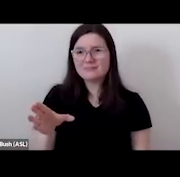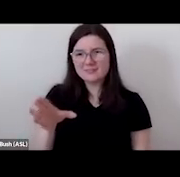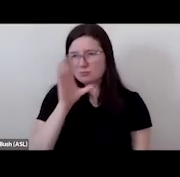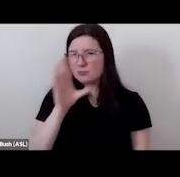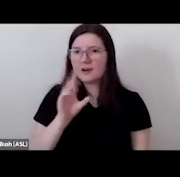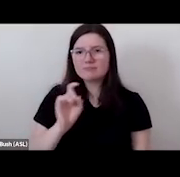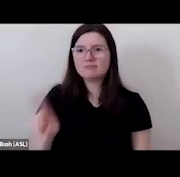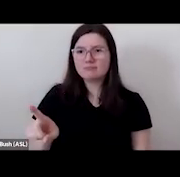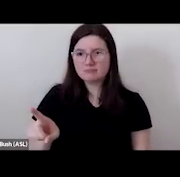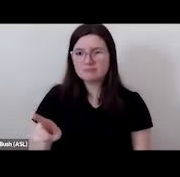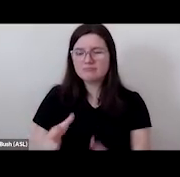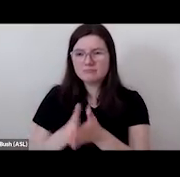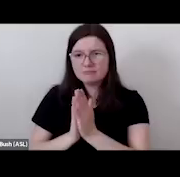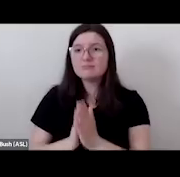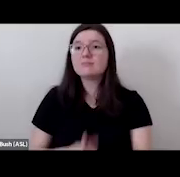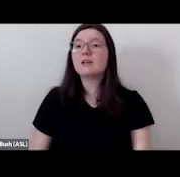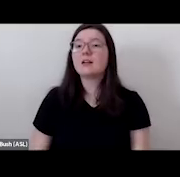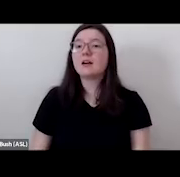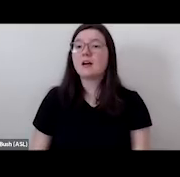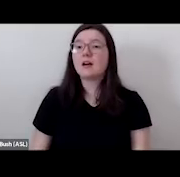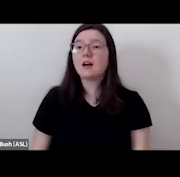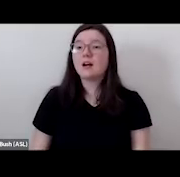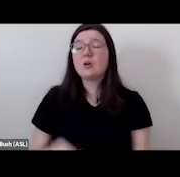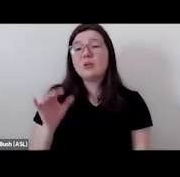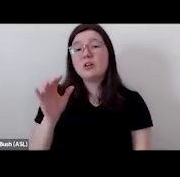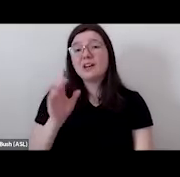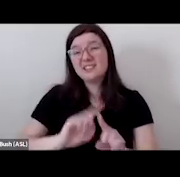putting it in multiple forms of communication. So not just verbally,